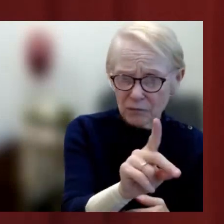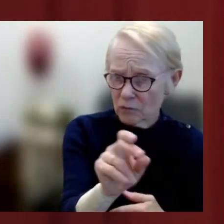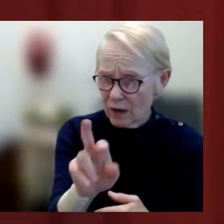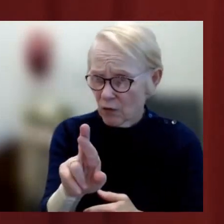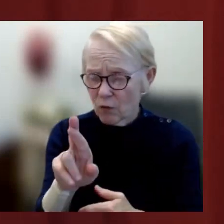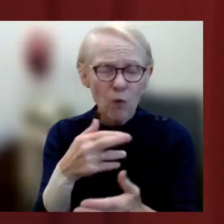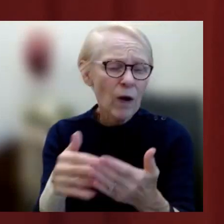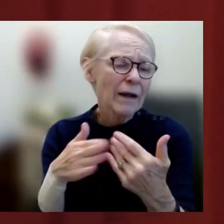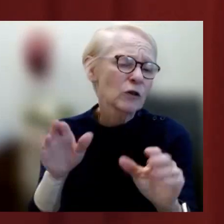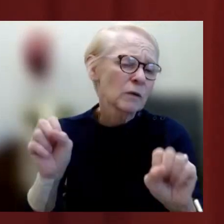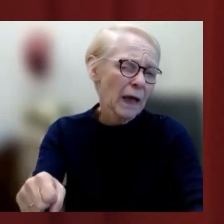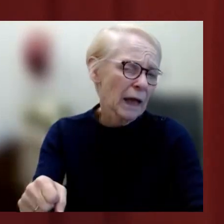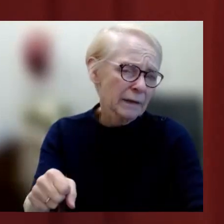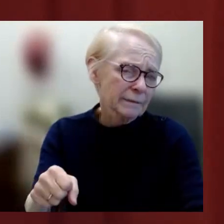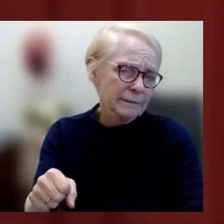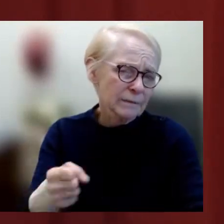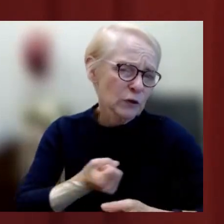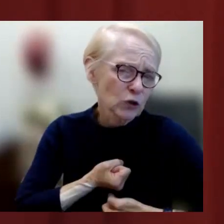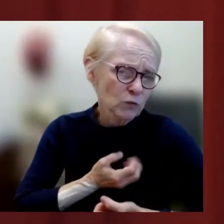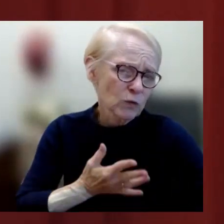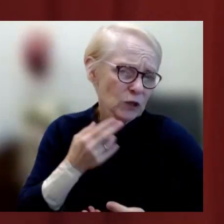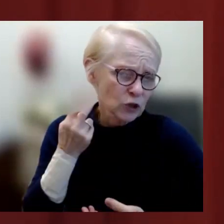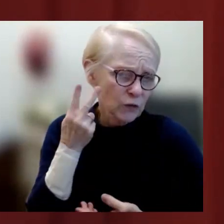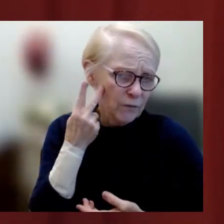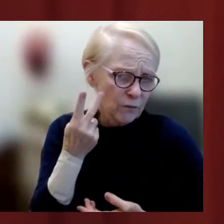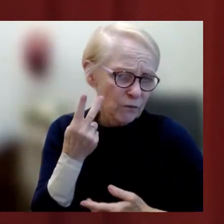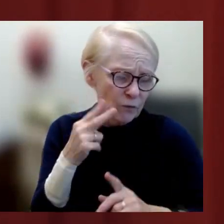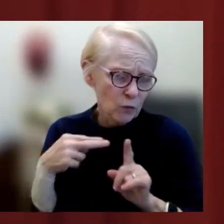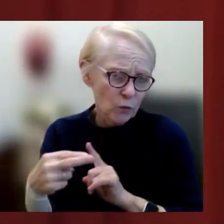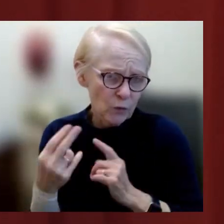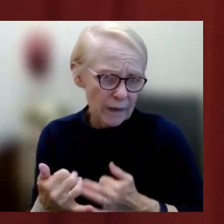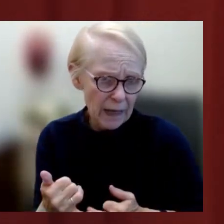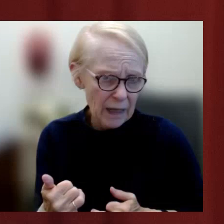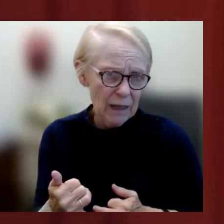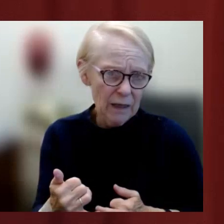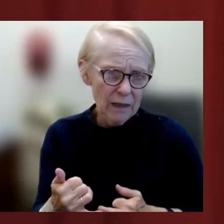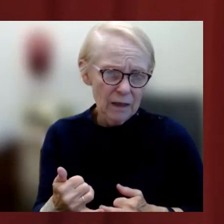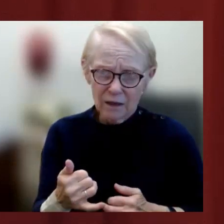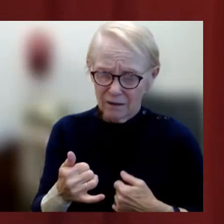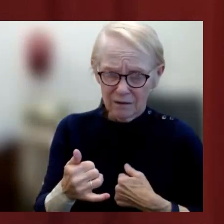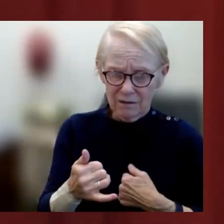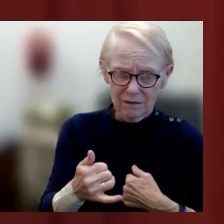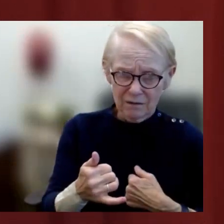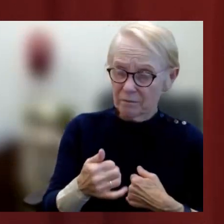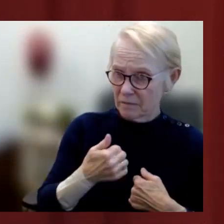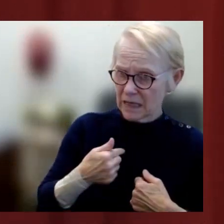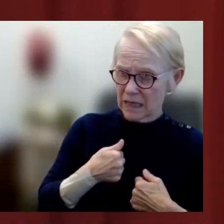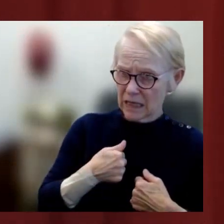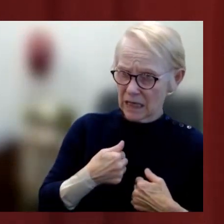you can't really do that when you kind of go when you express one way right or the other so I do